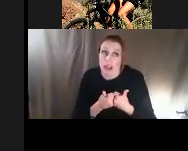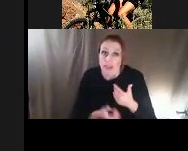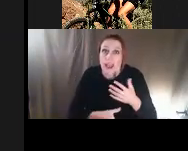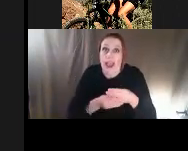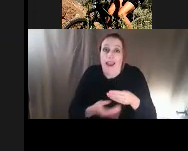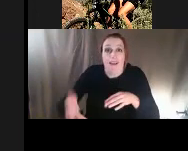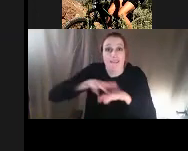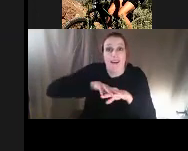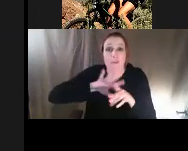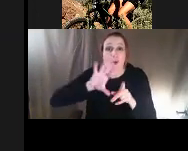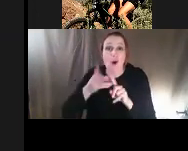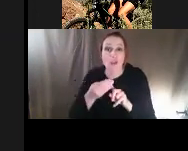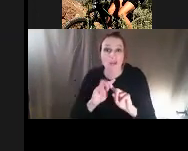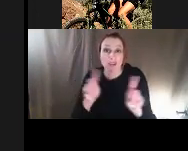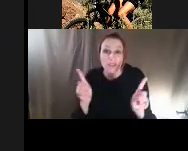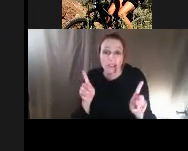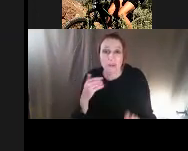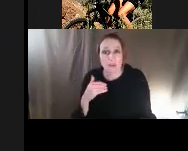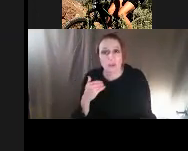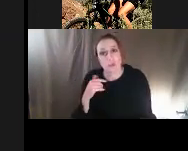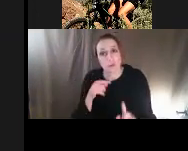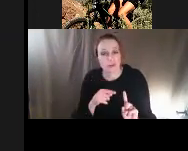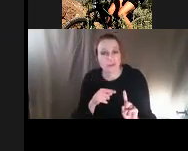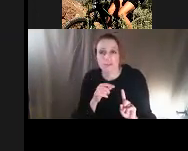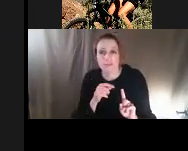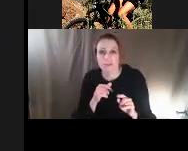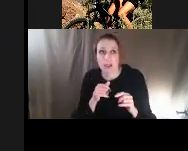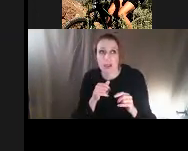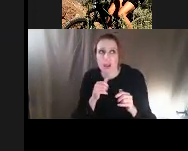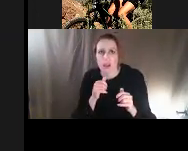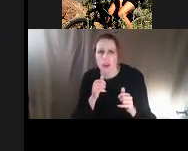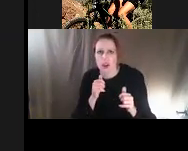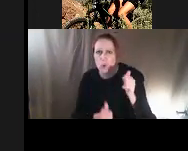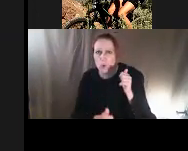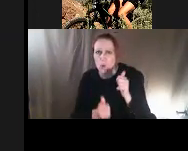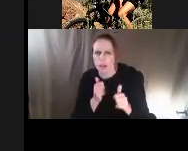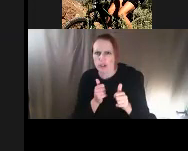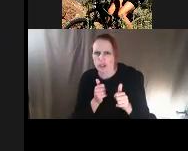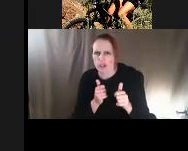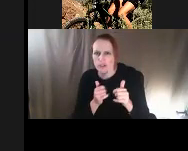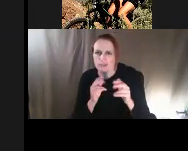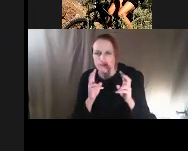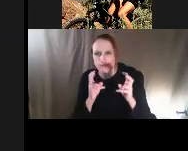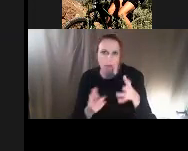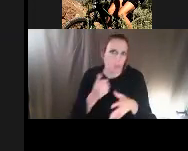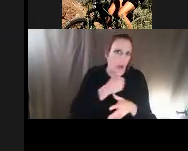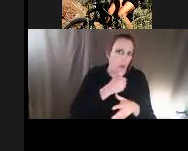always quite sure which you're dealing with most. So, it was a very tough learning experience for